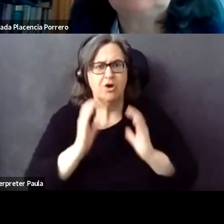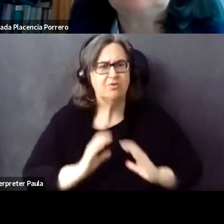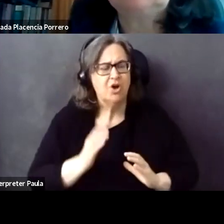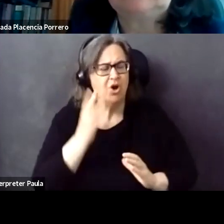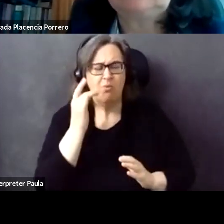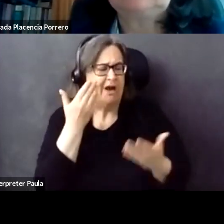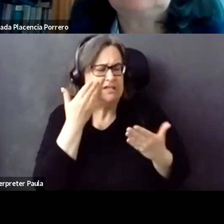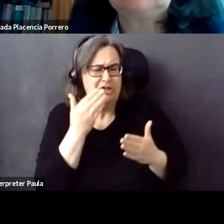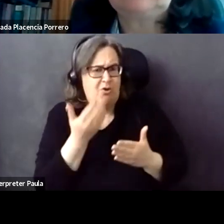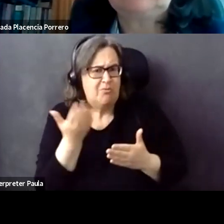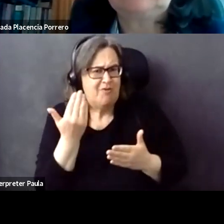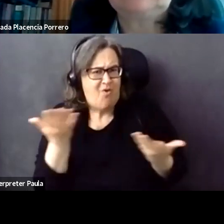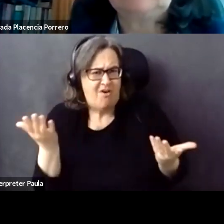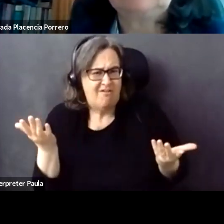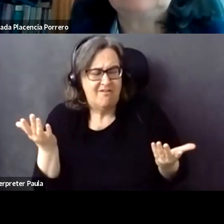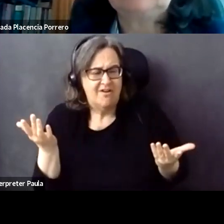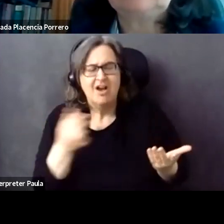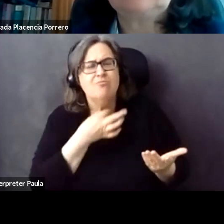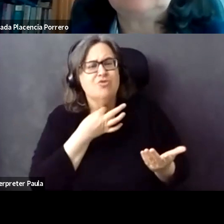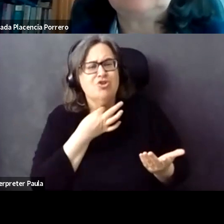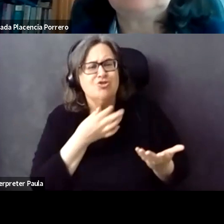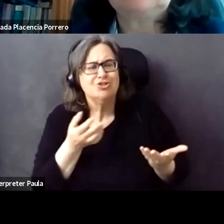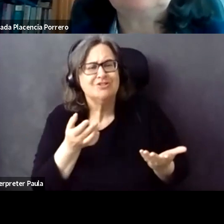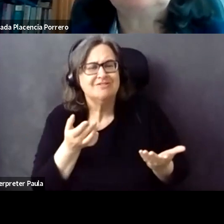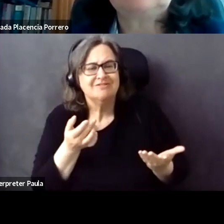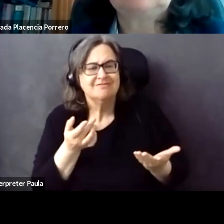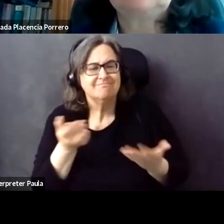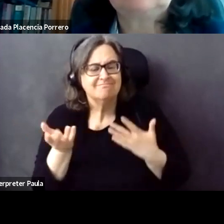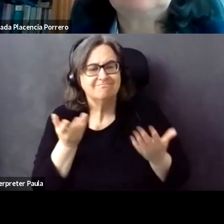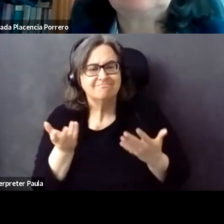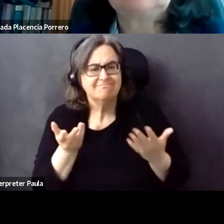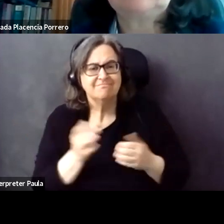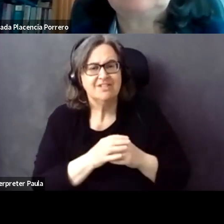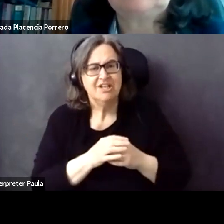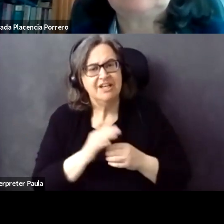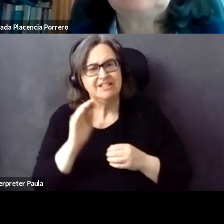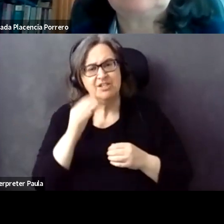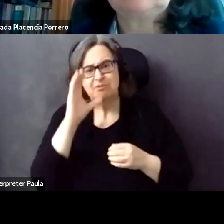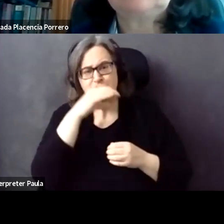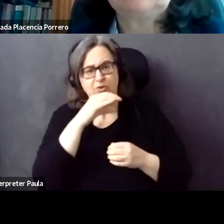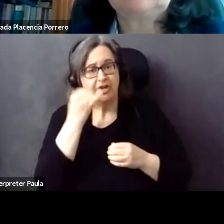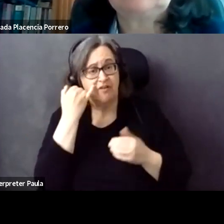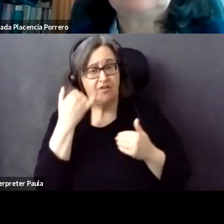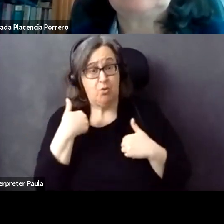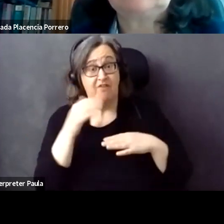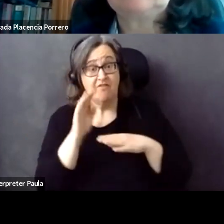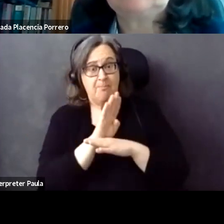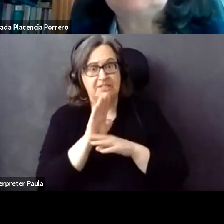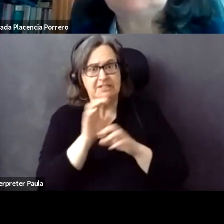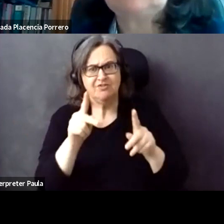companies seem to think we are missing an opportunity to we need to be accessible, so how come they didn't know this before? Why did they